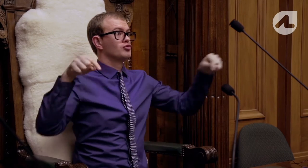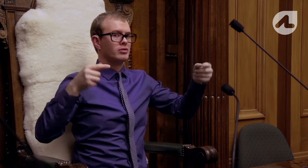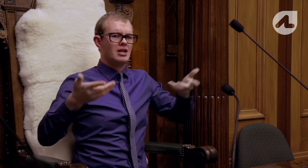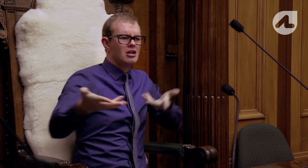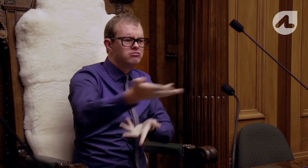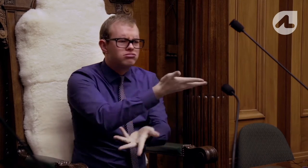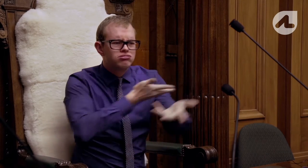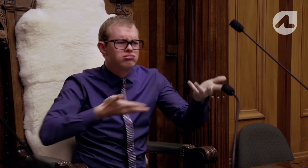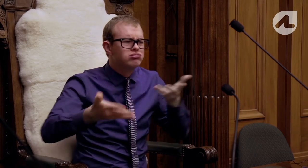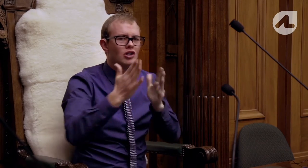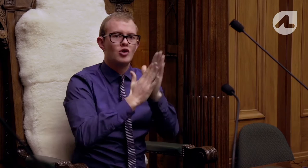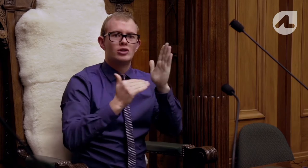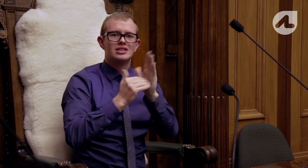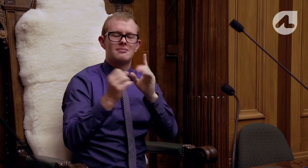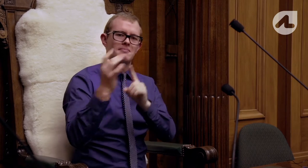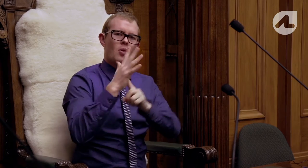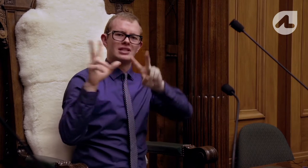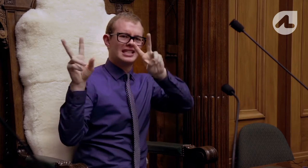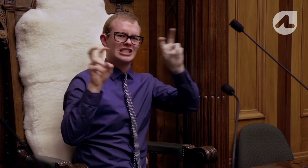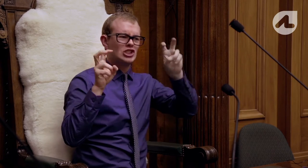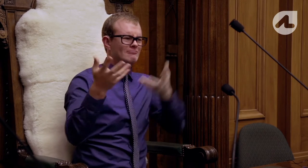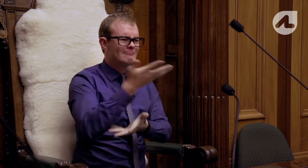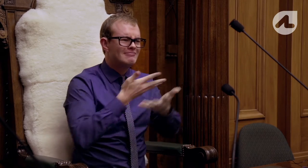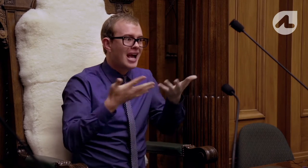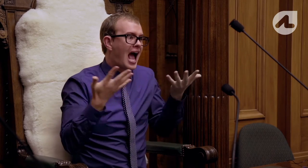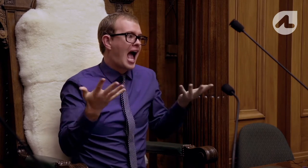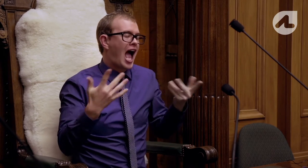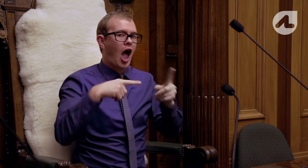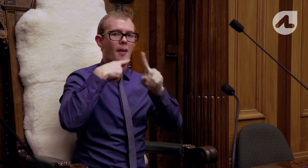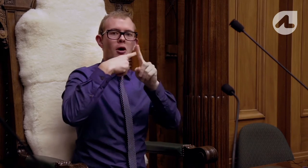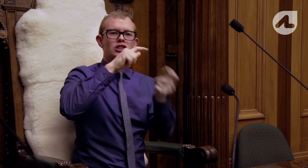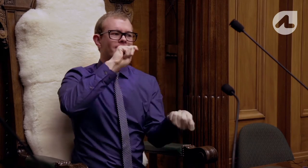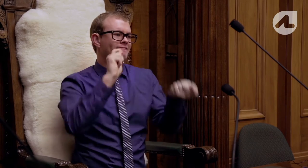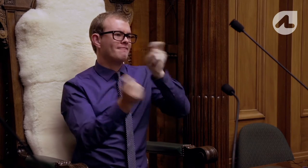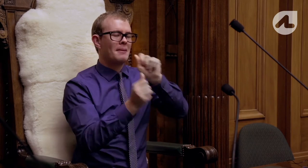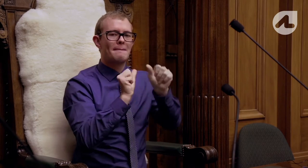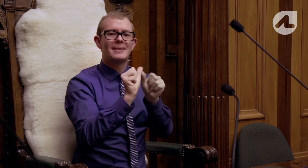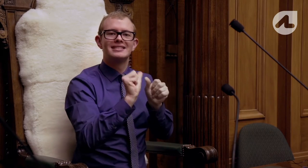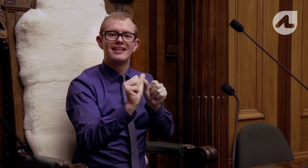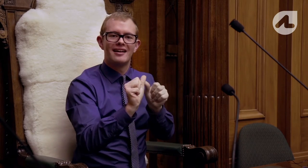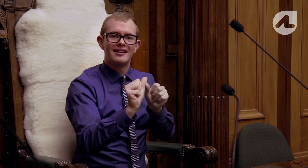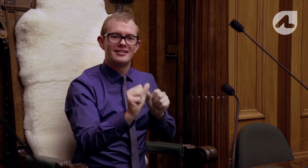All of the big issues affecting the country are introduced in here... ...working towards a positive solution